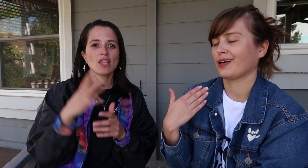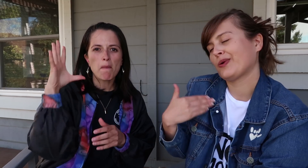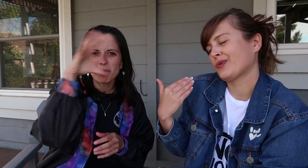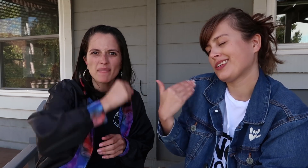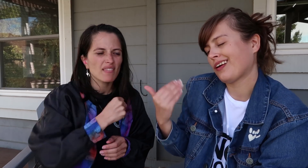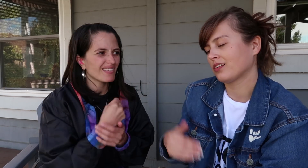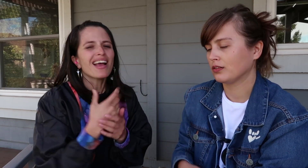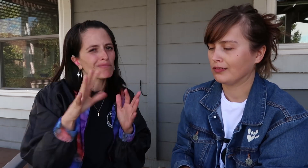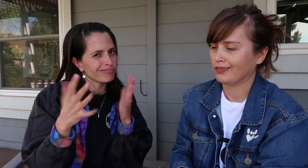Eh, we were young.